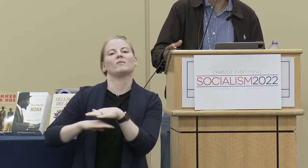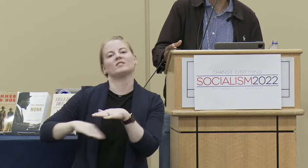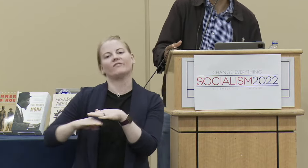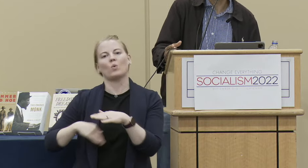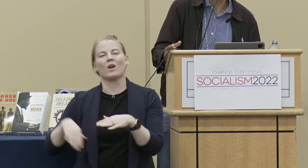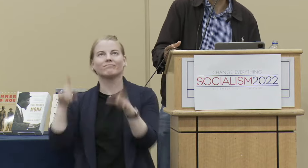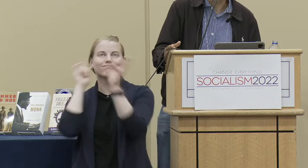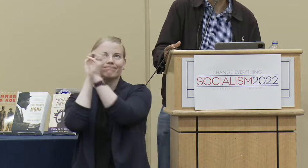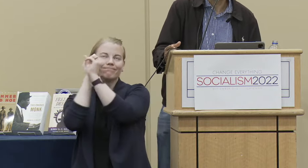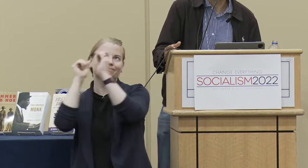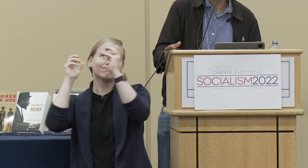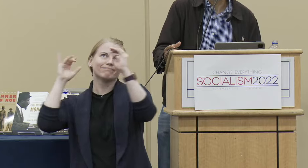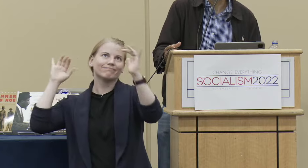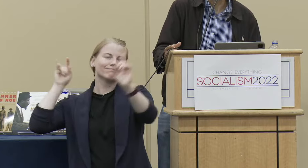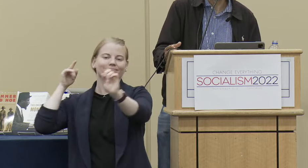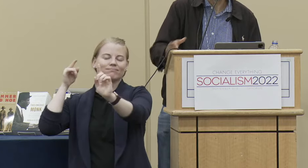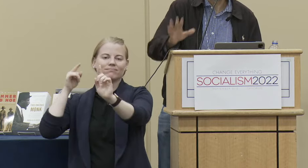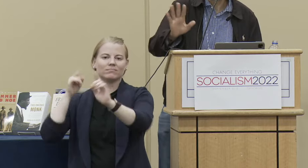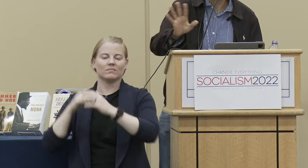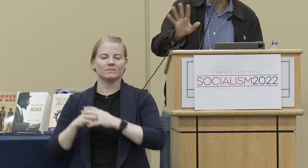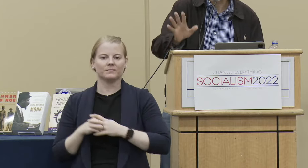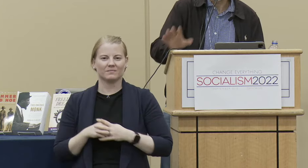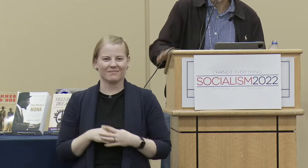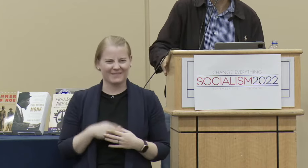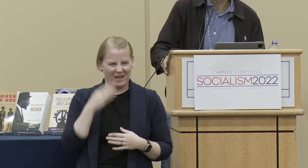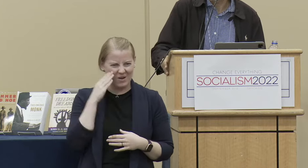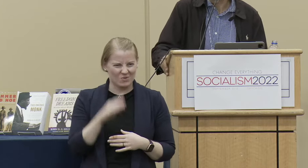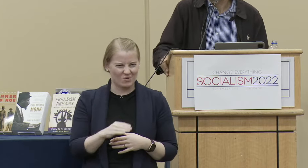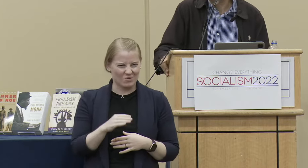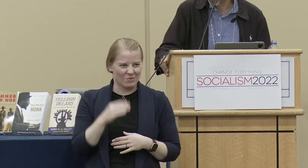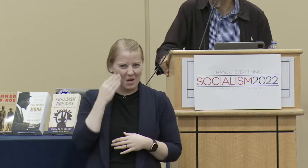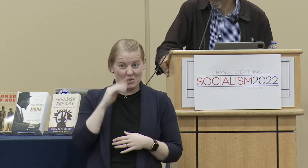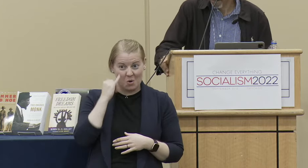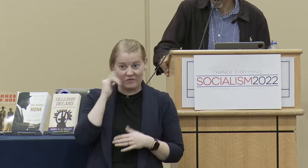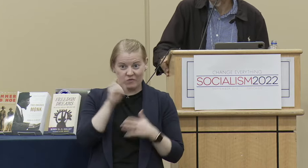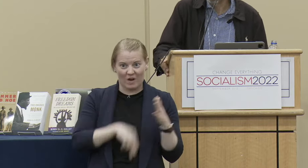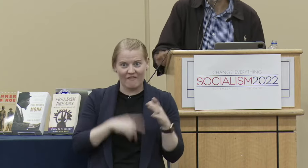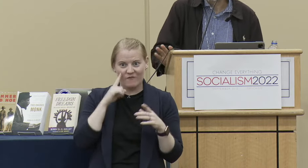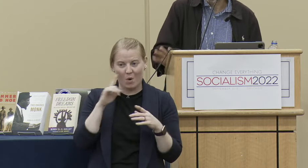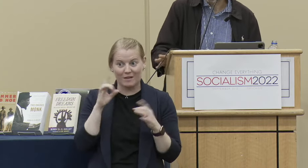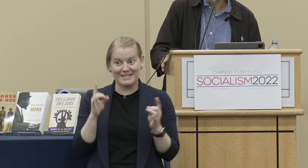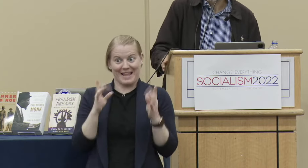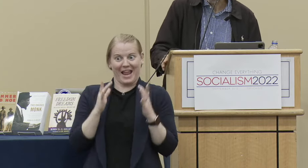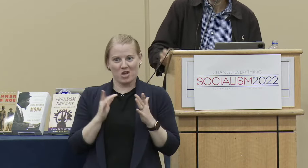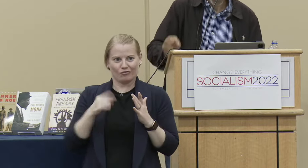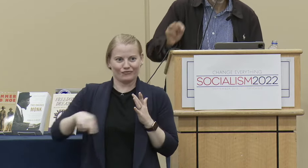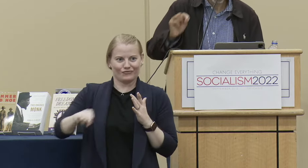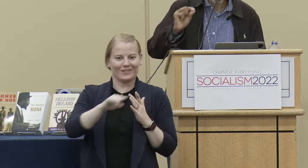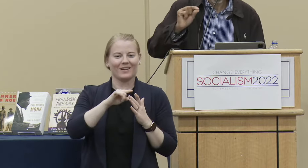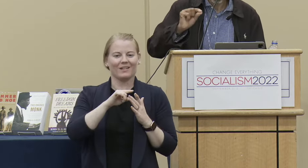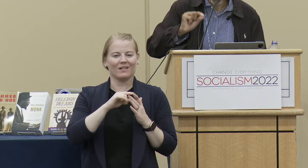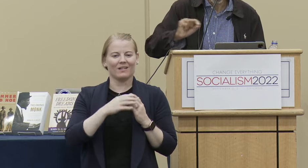in eweutopia. Of course, I don't know anyone that's read Marx more carefully than Sedgwick, by the way, for all